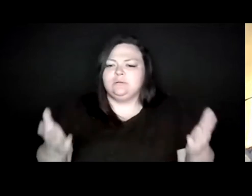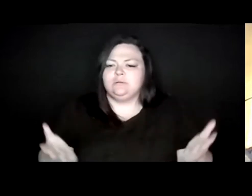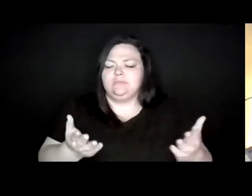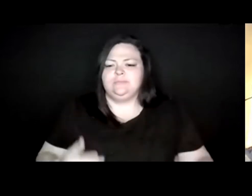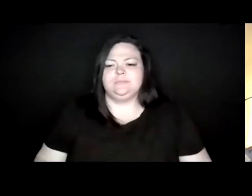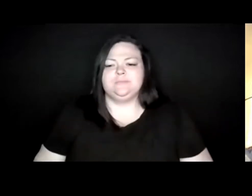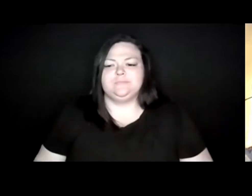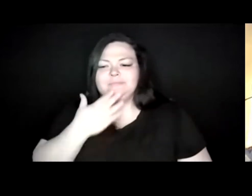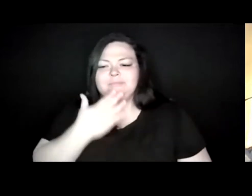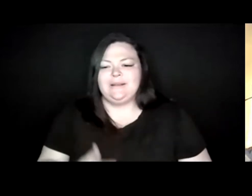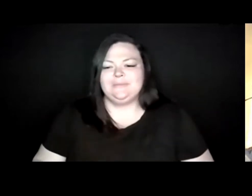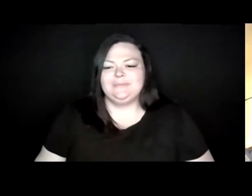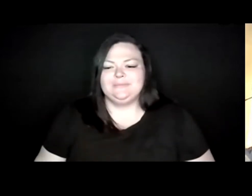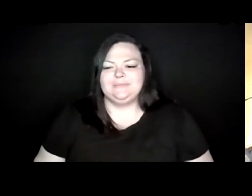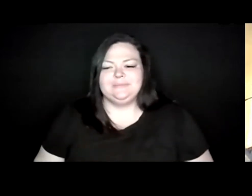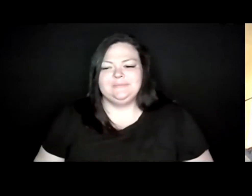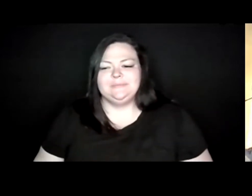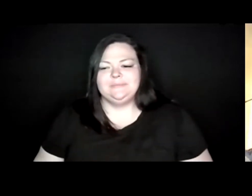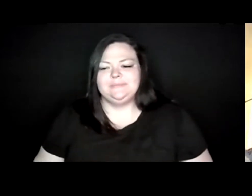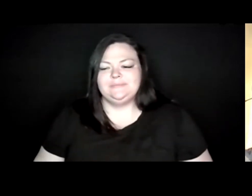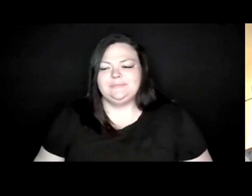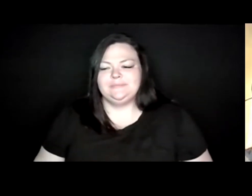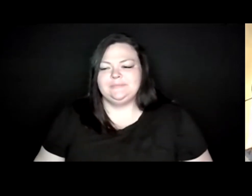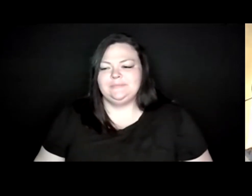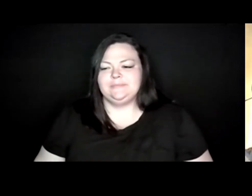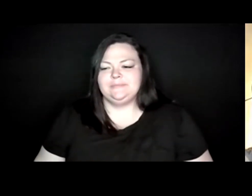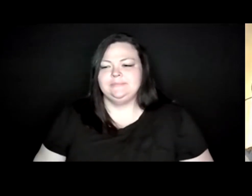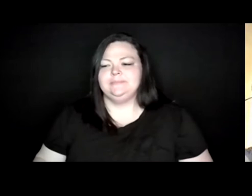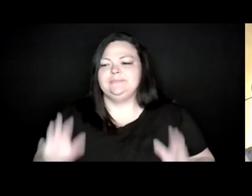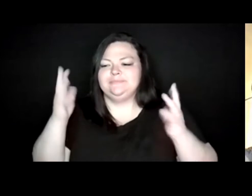Thank you.